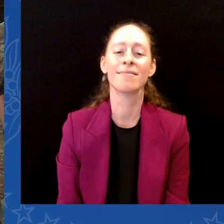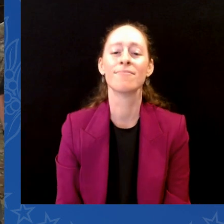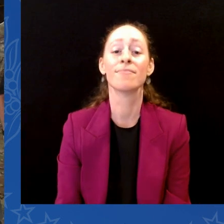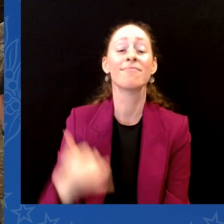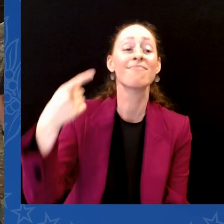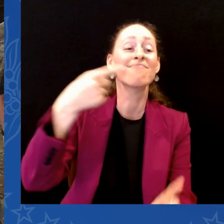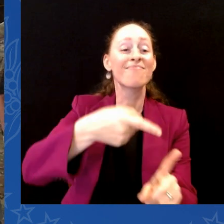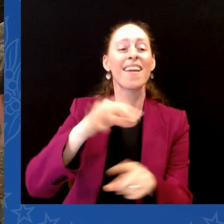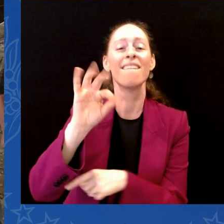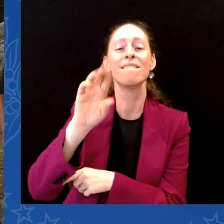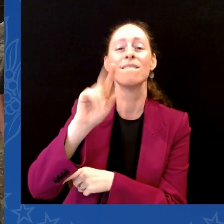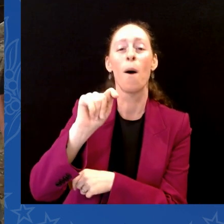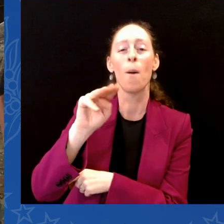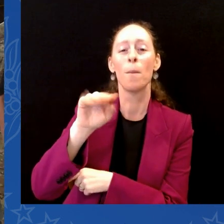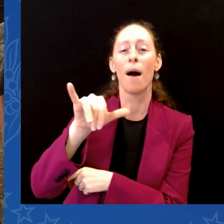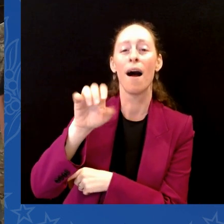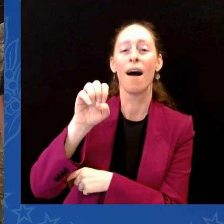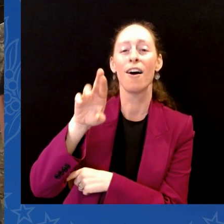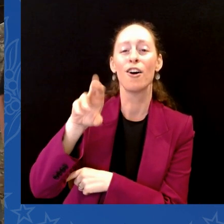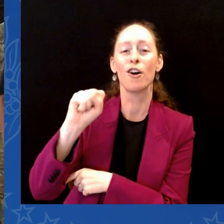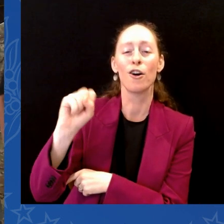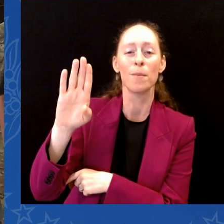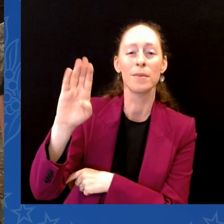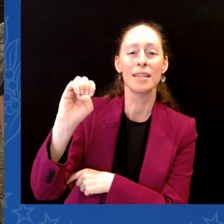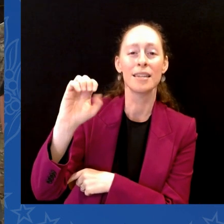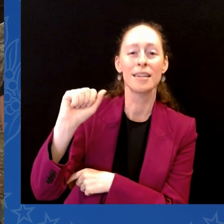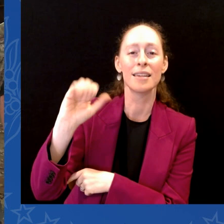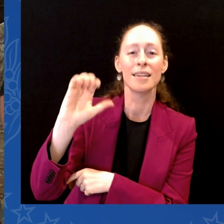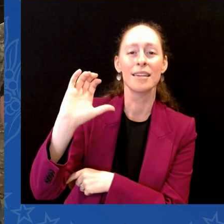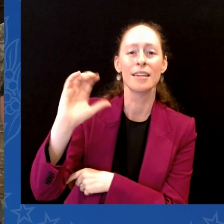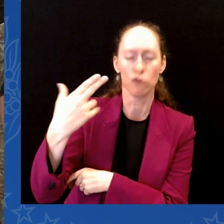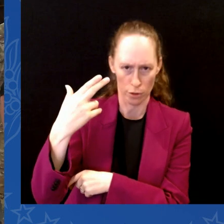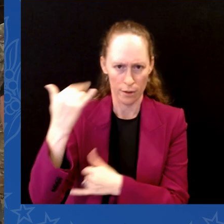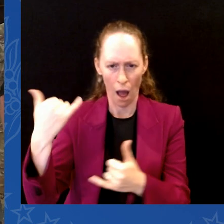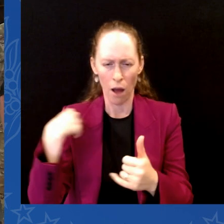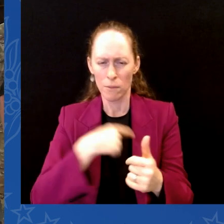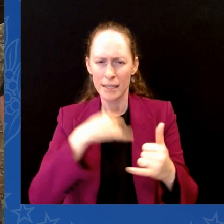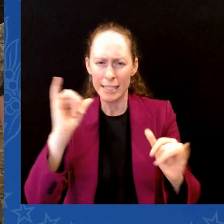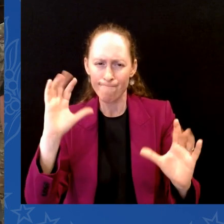has accepted mutual aid. The state has arranged for linemen from other co-ops,